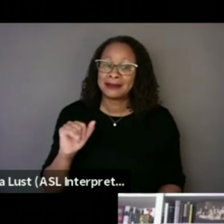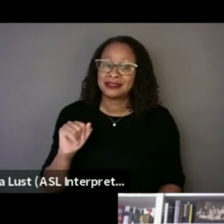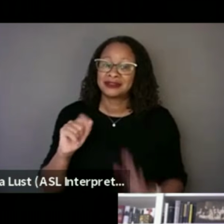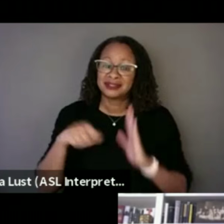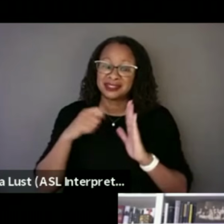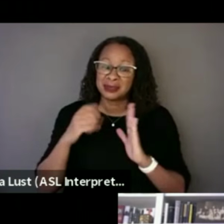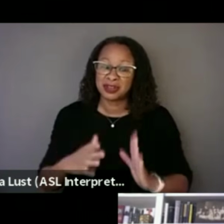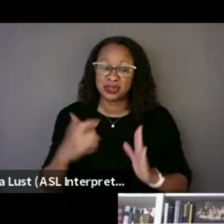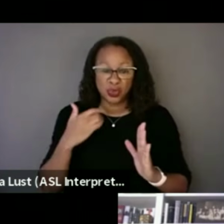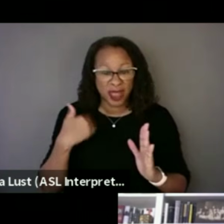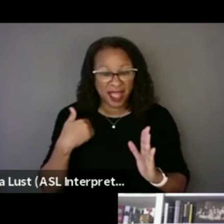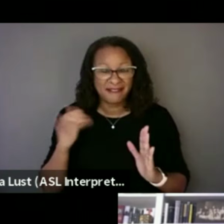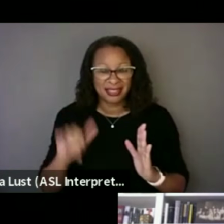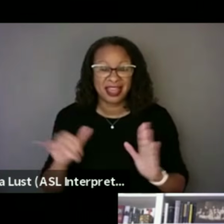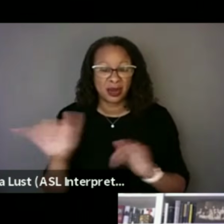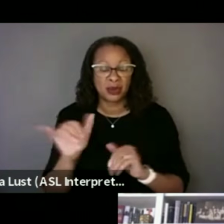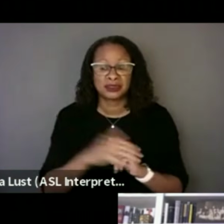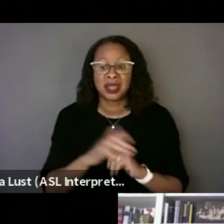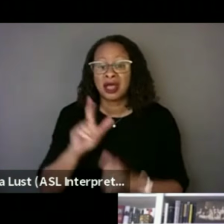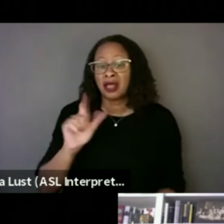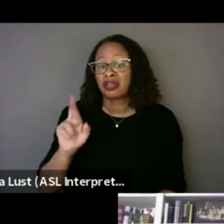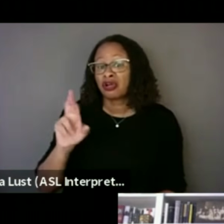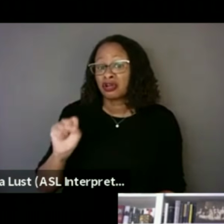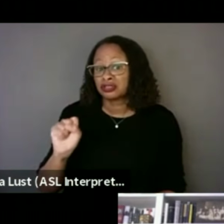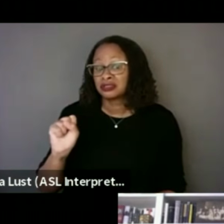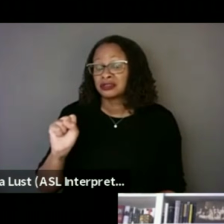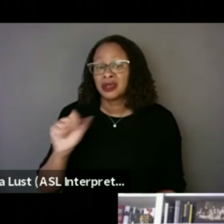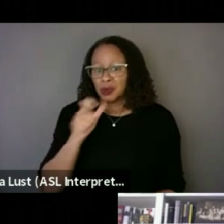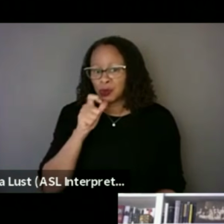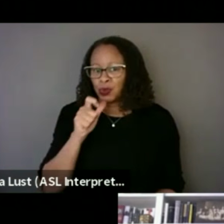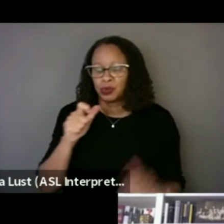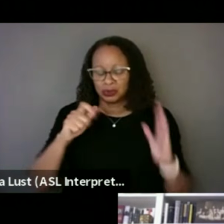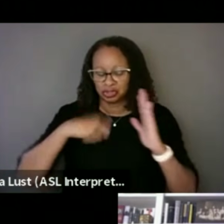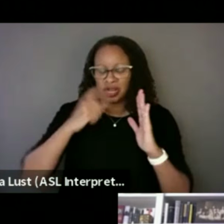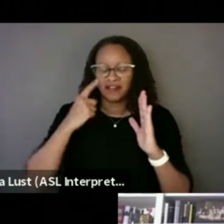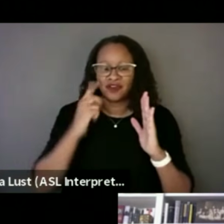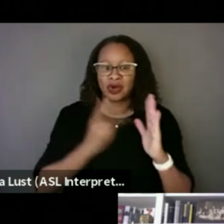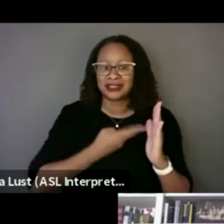And Lars Skree, who shot for us, I had seen a film of his called "Armadillo",